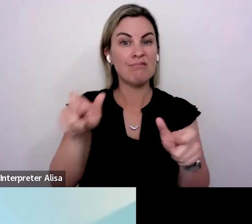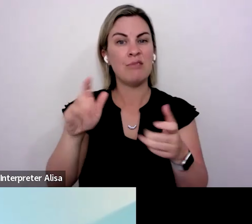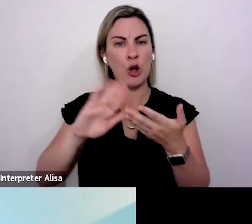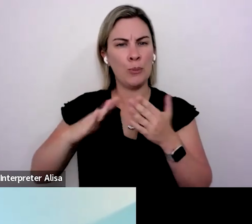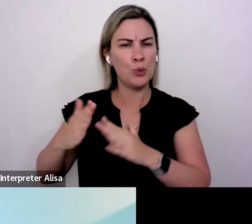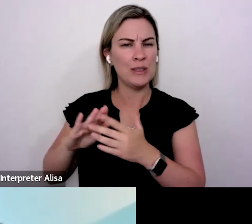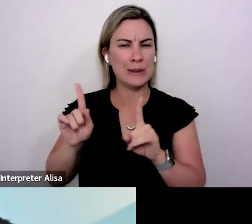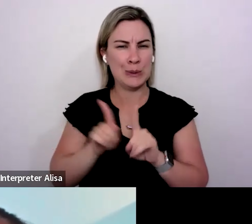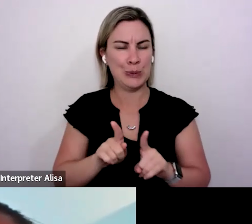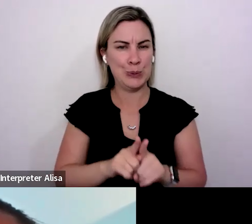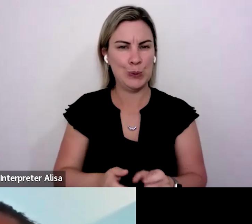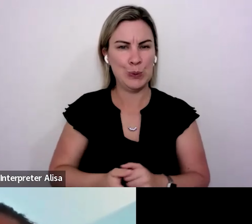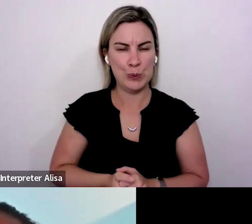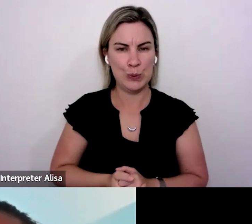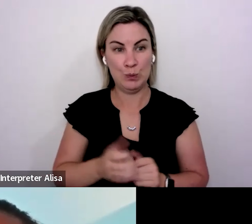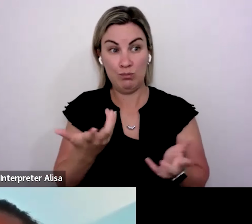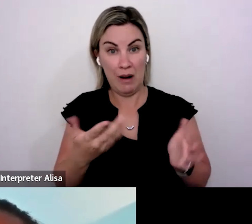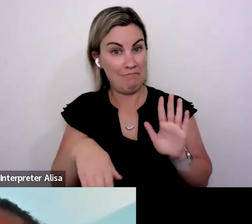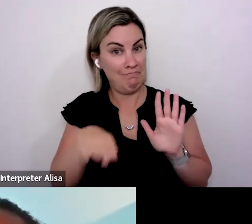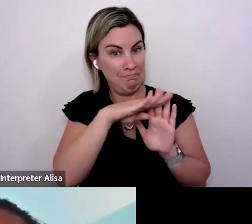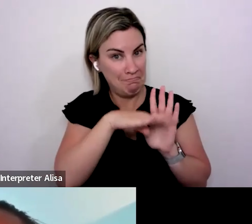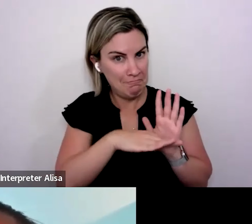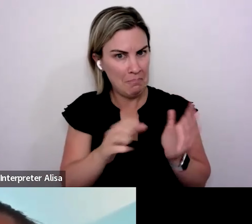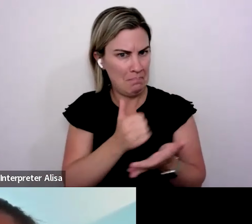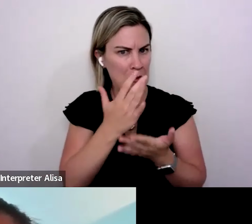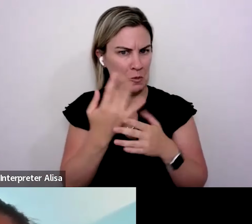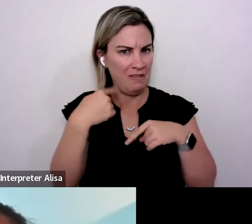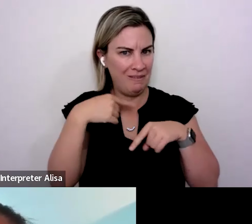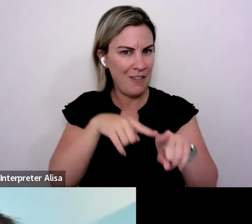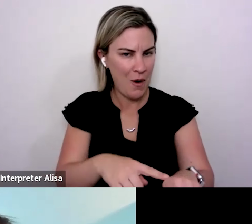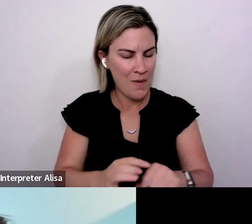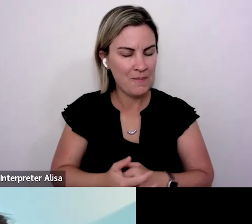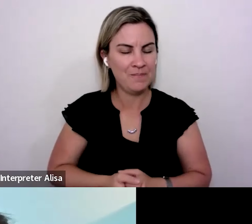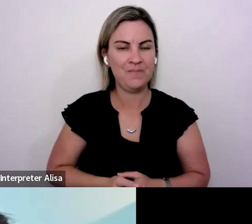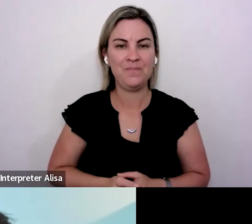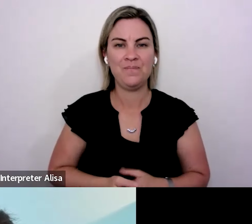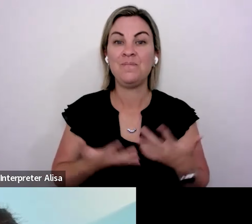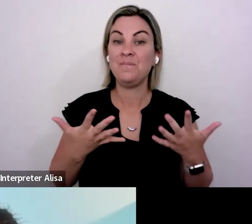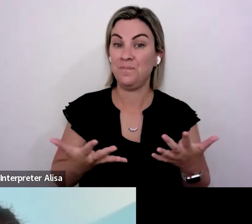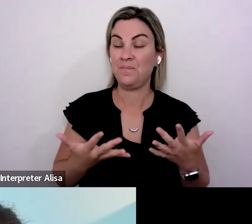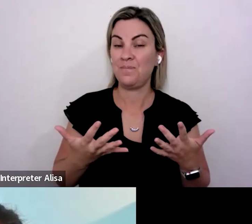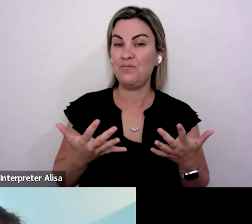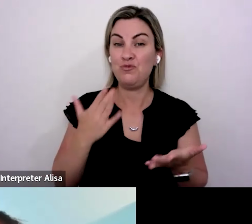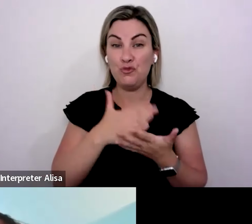And then just lastly, again, Protocols are really best practice guidelines